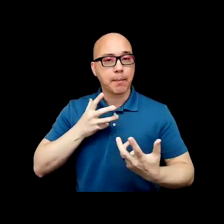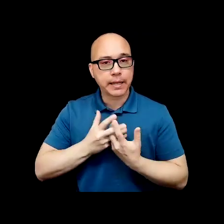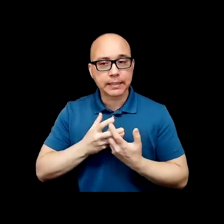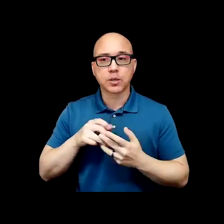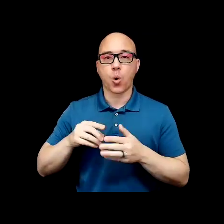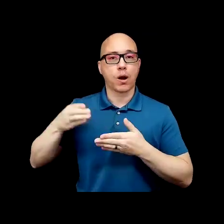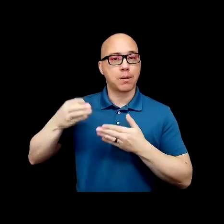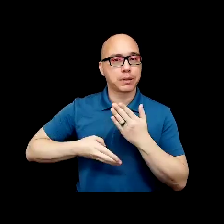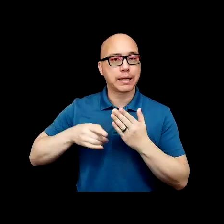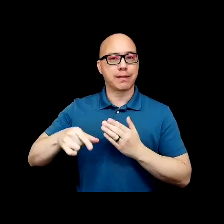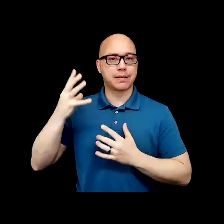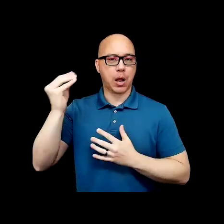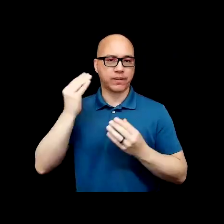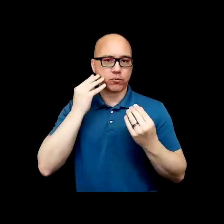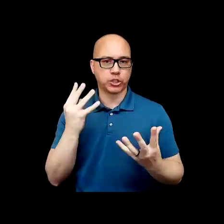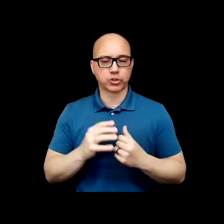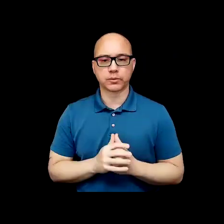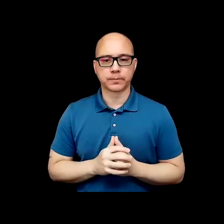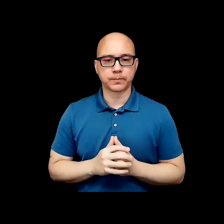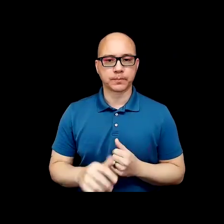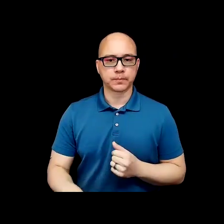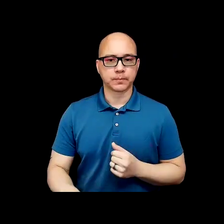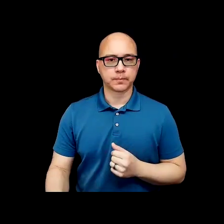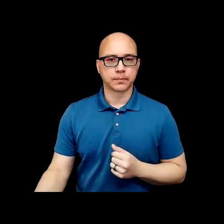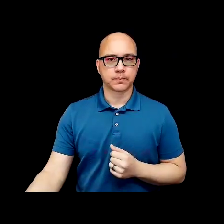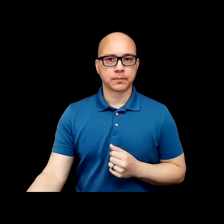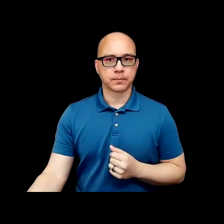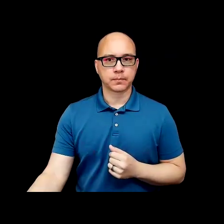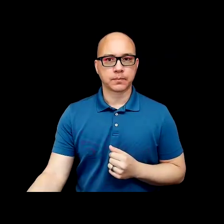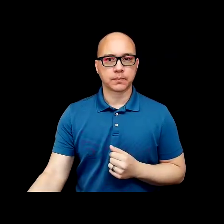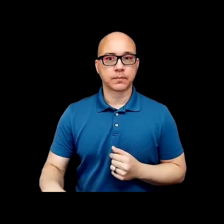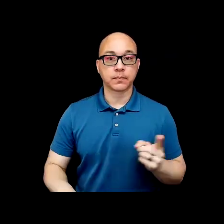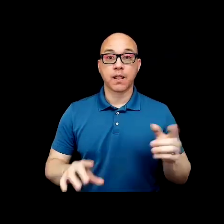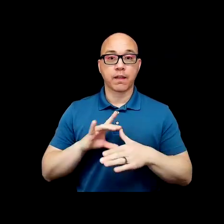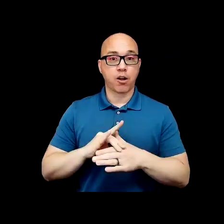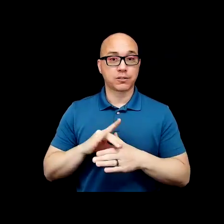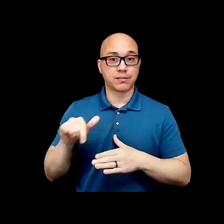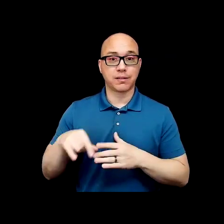of this outside information. The content of this Webinar does not necessarily represent